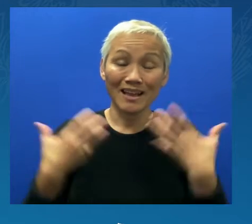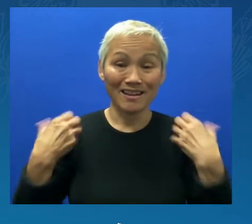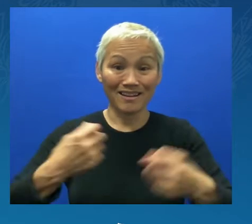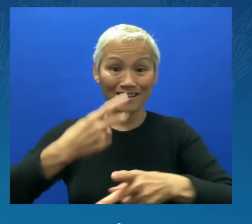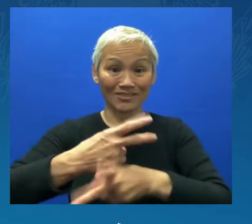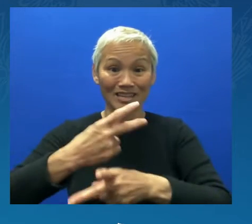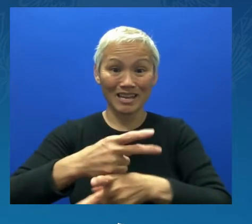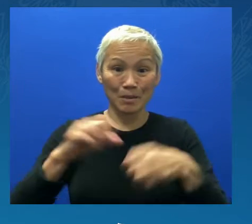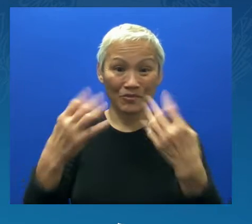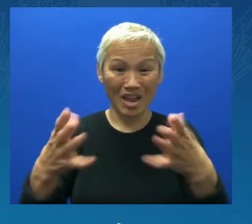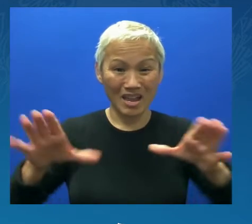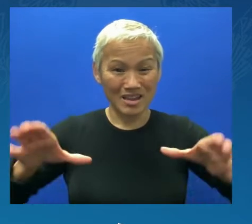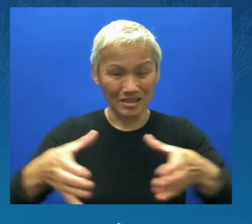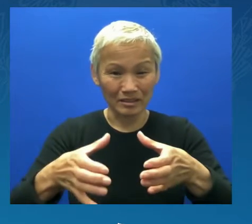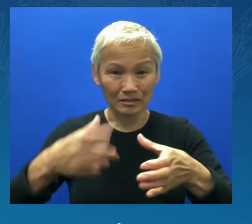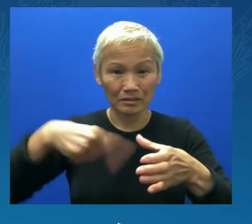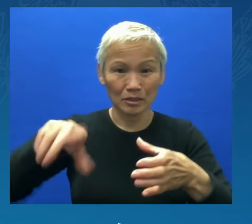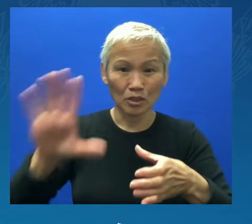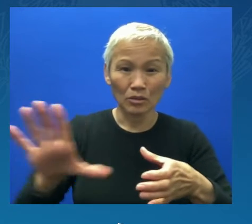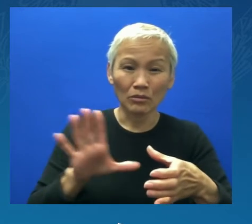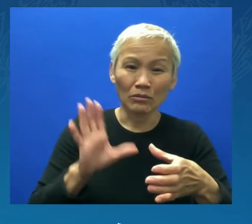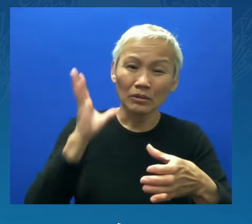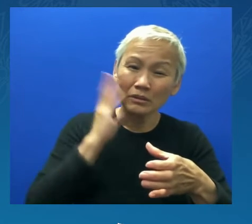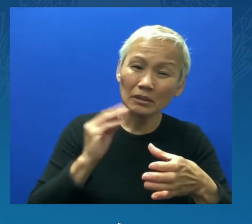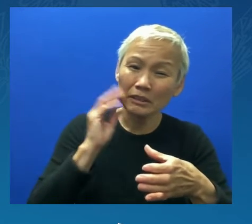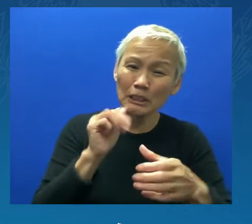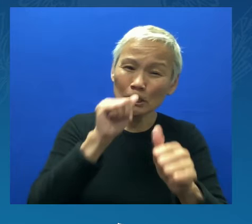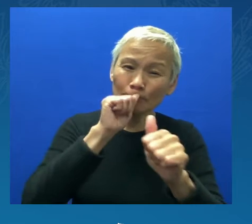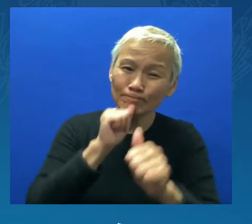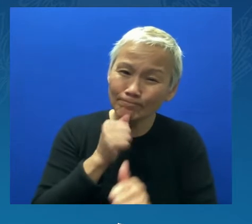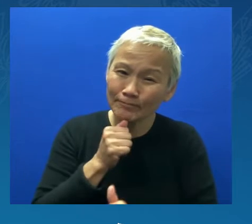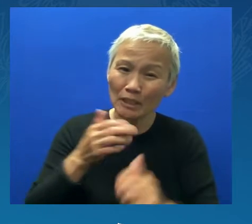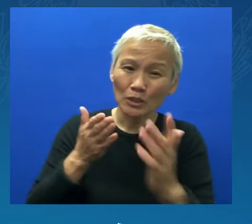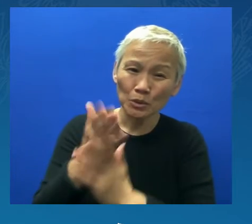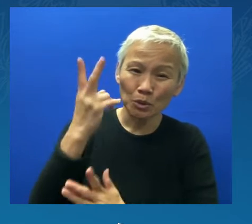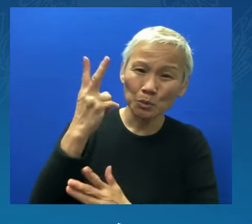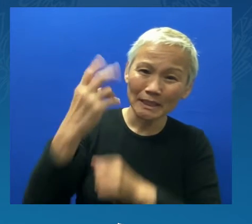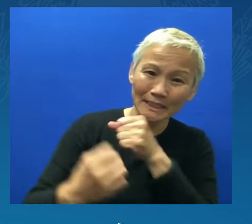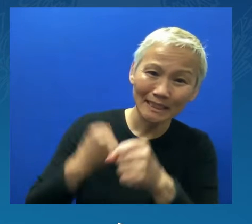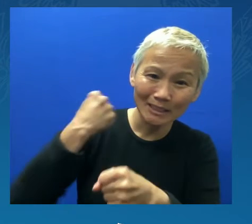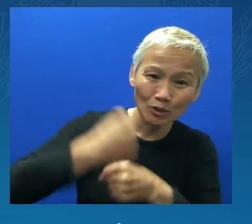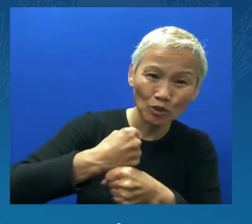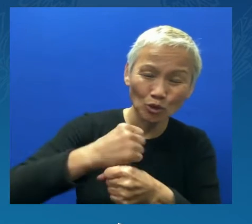in just the last two years and the toll it has taken.